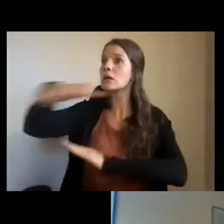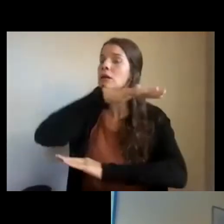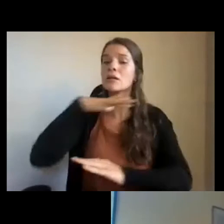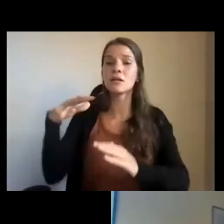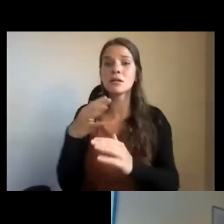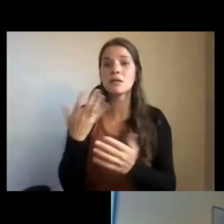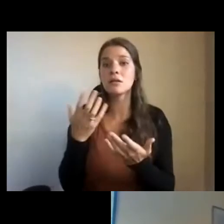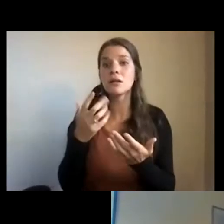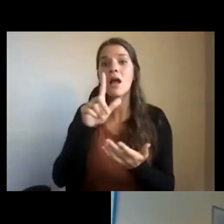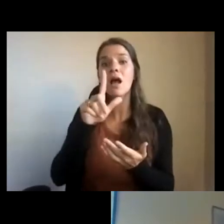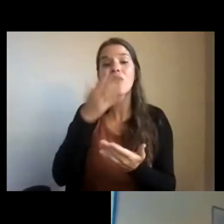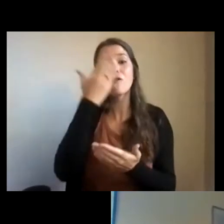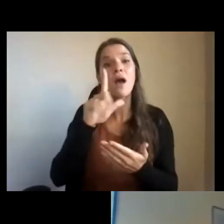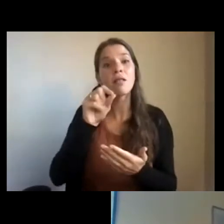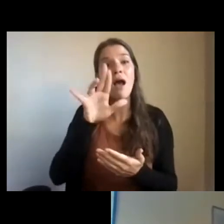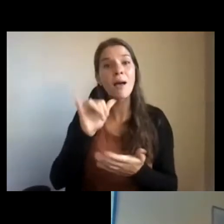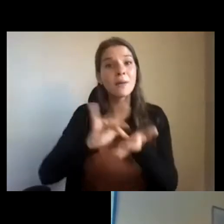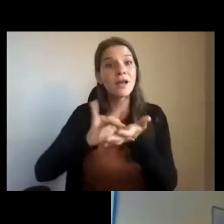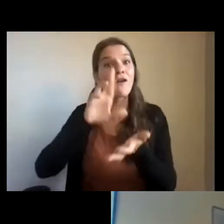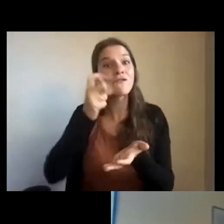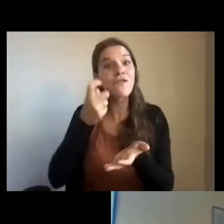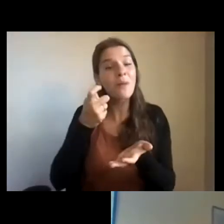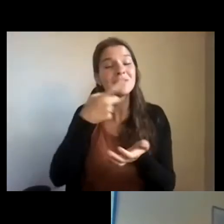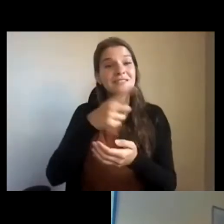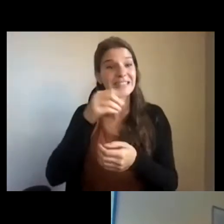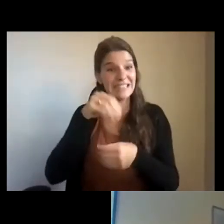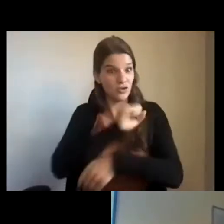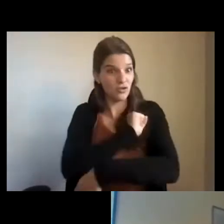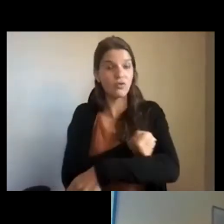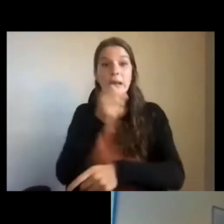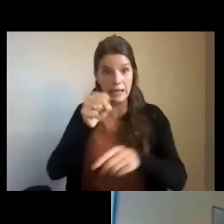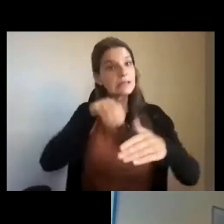at Strong Memorial Hospital is currently taking walk-in vaccinations. So we're really trying to